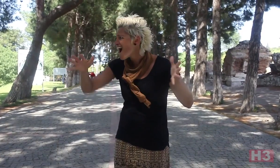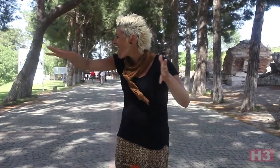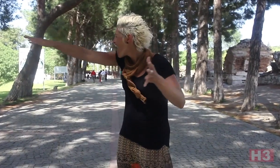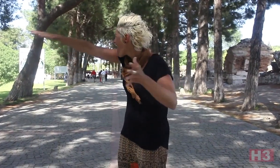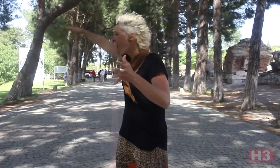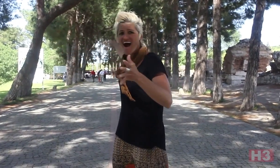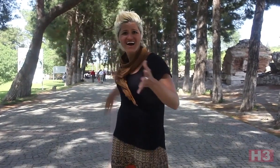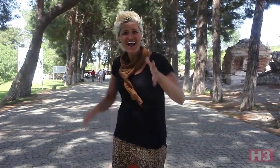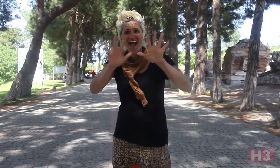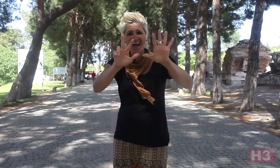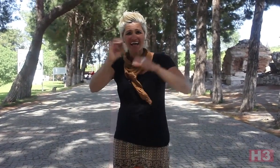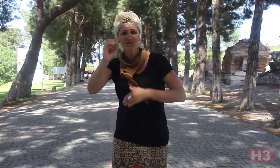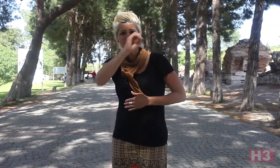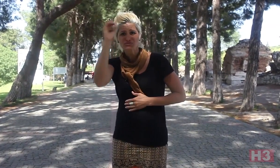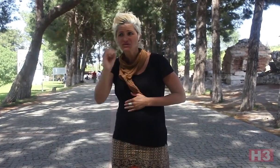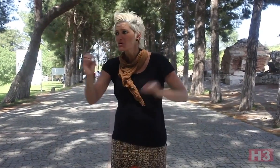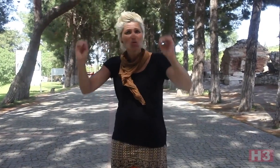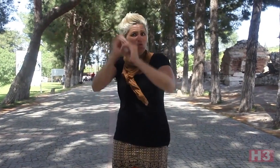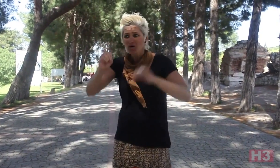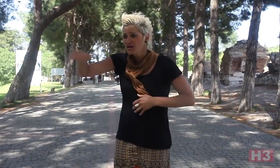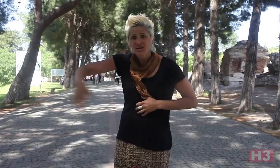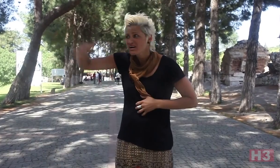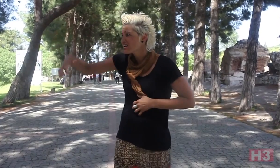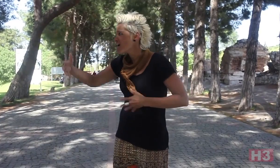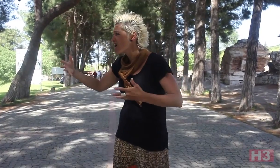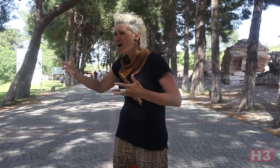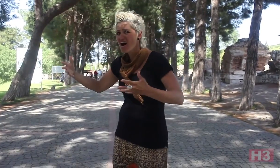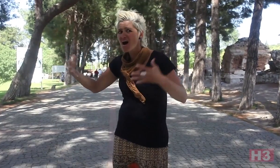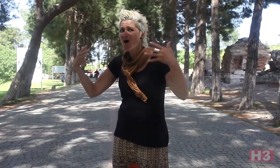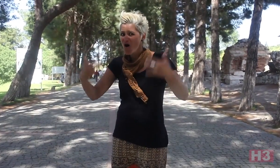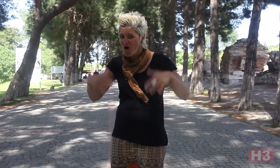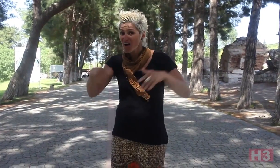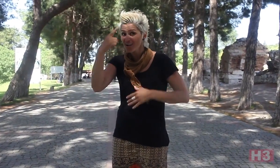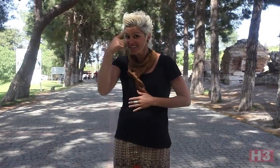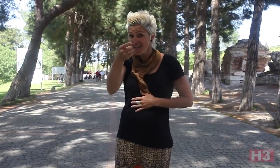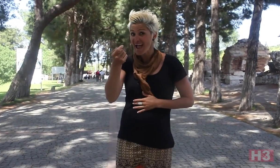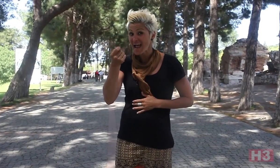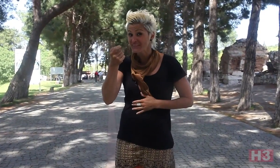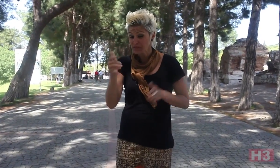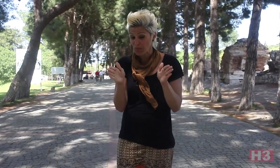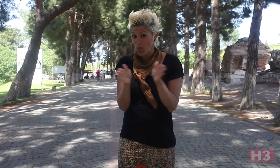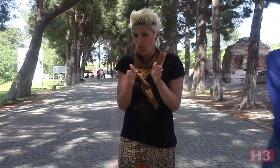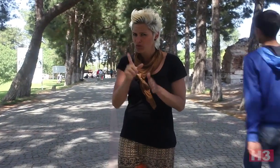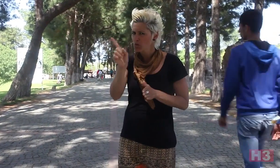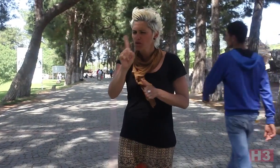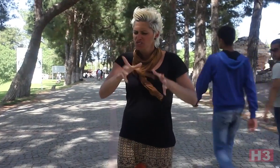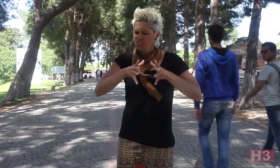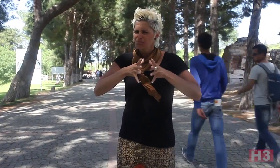The rest of 80% has not been unearthed. Ephesus is not small city.